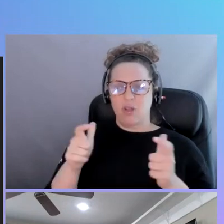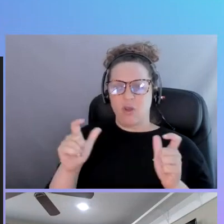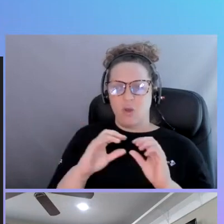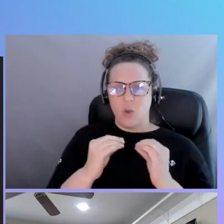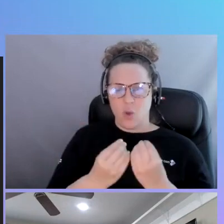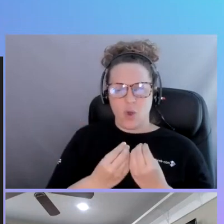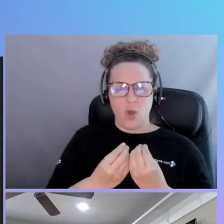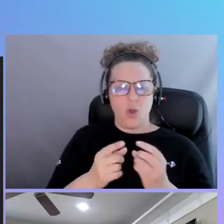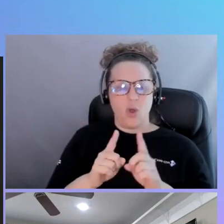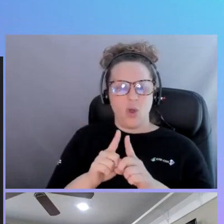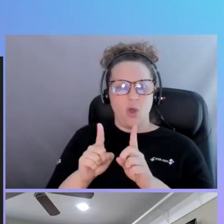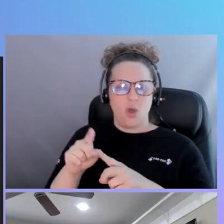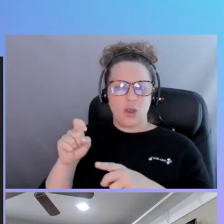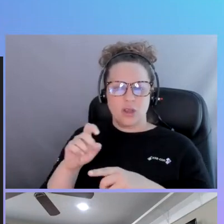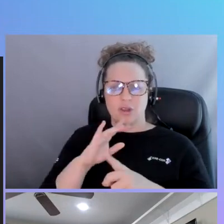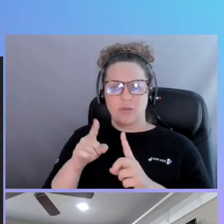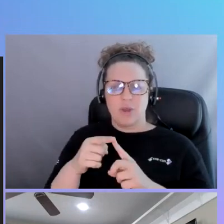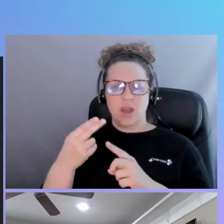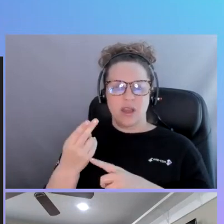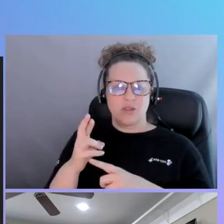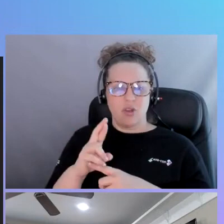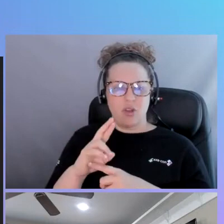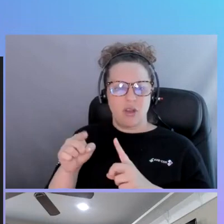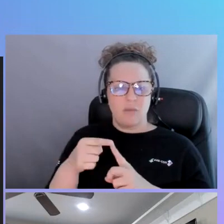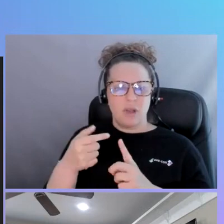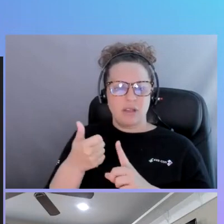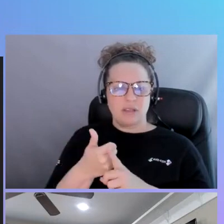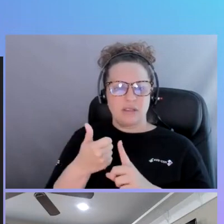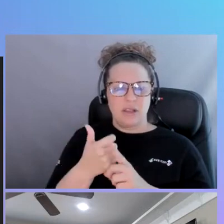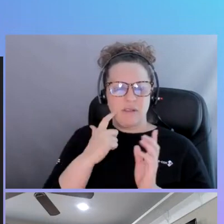you also need to talk to HR about self-identification. Are